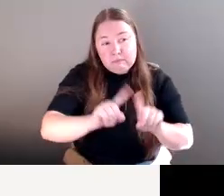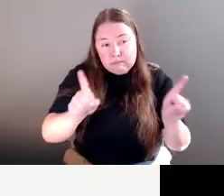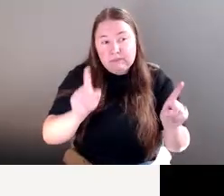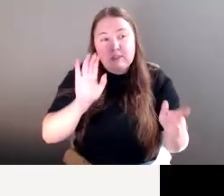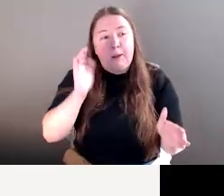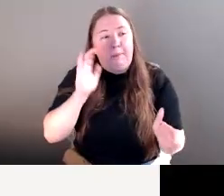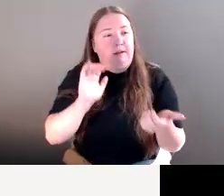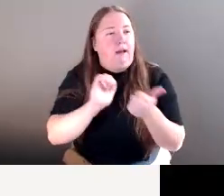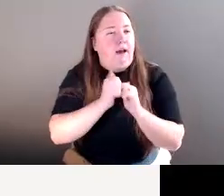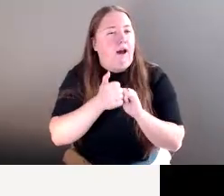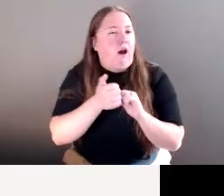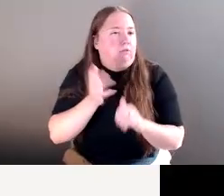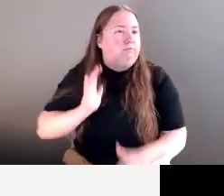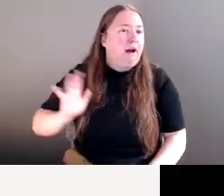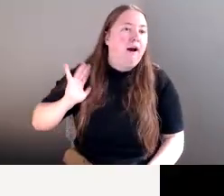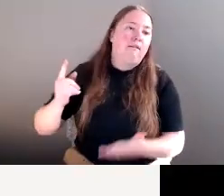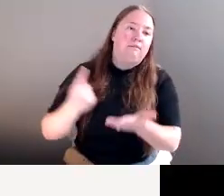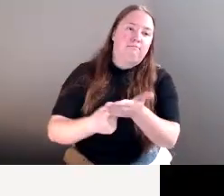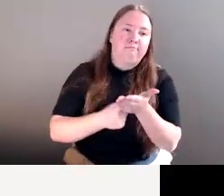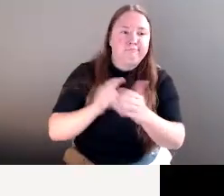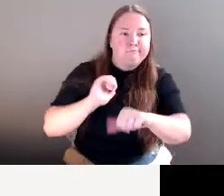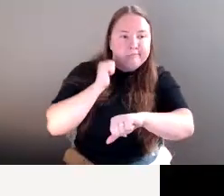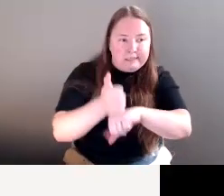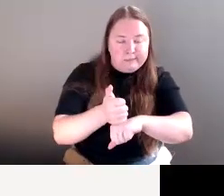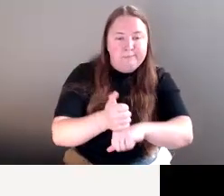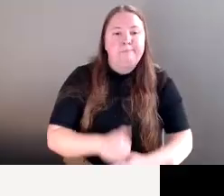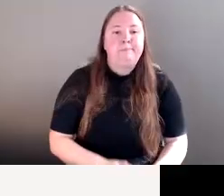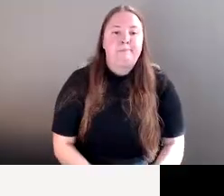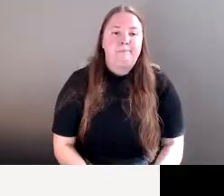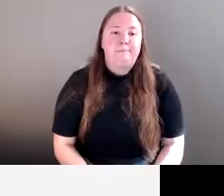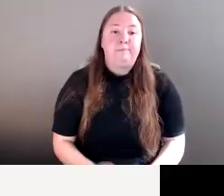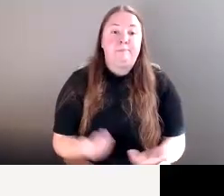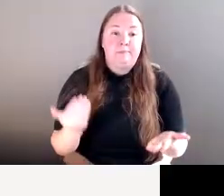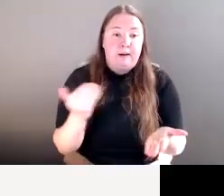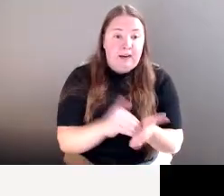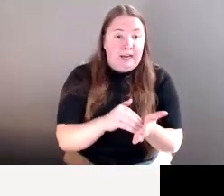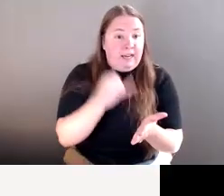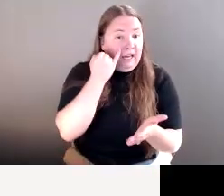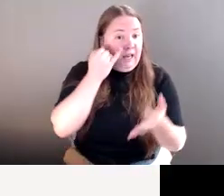past discussions have been set up. And so again, if you do decide to use this,